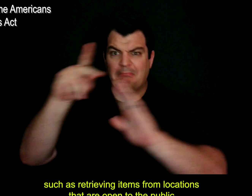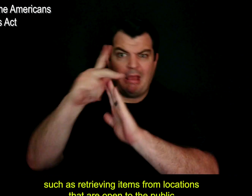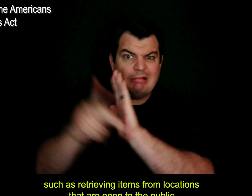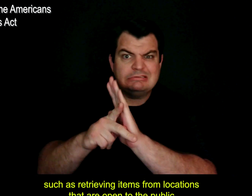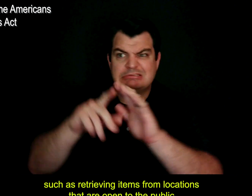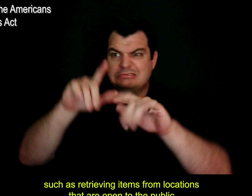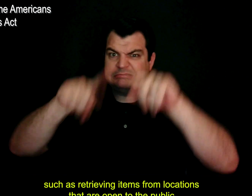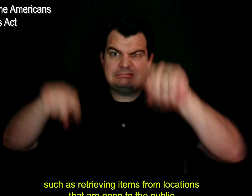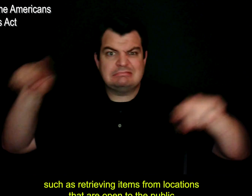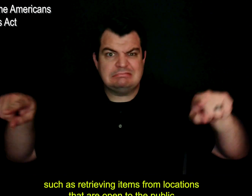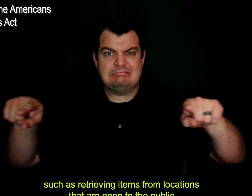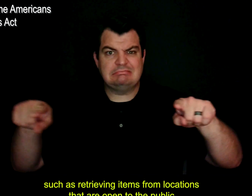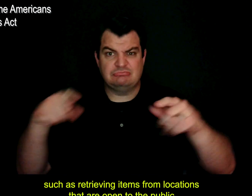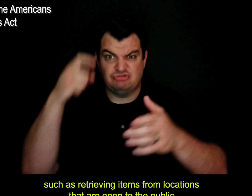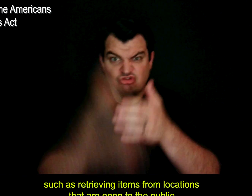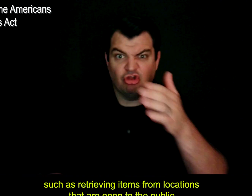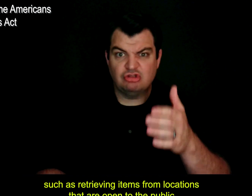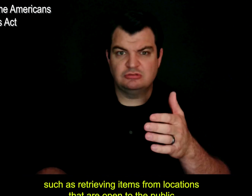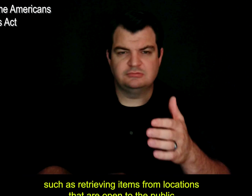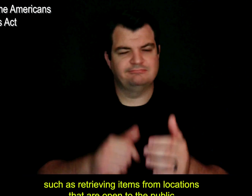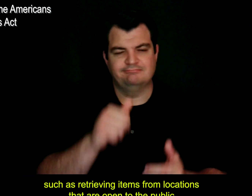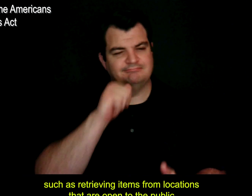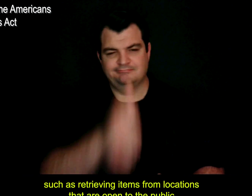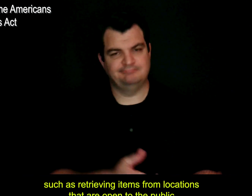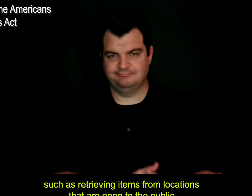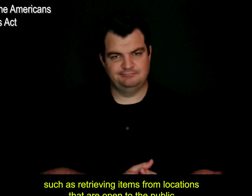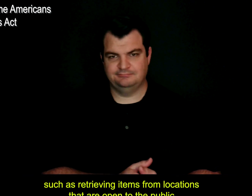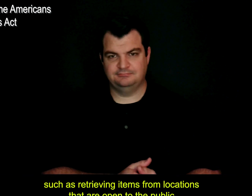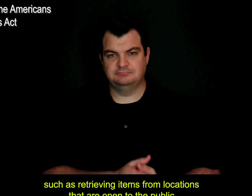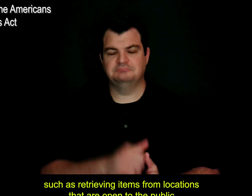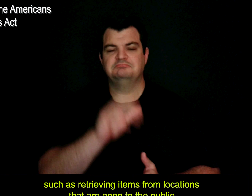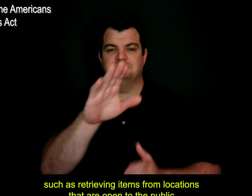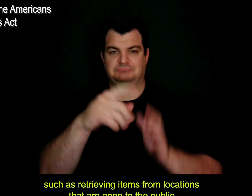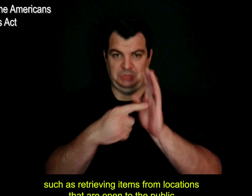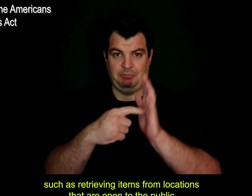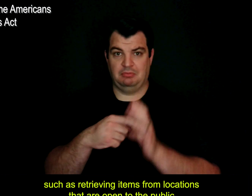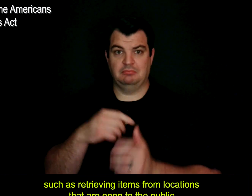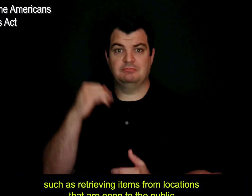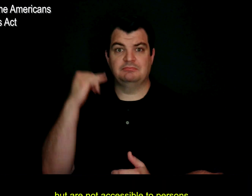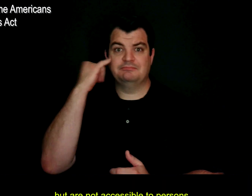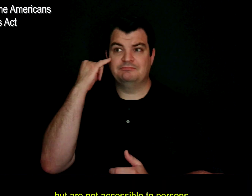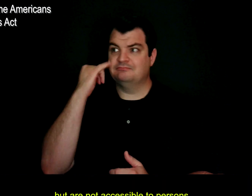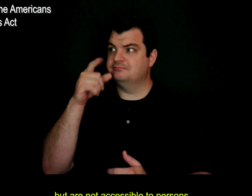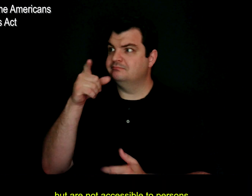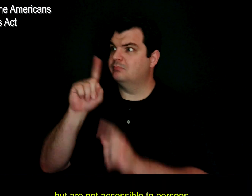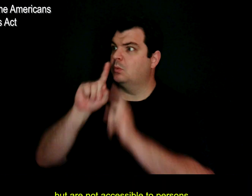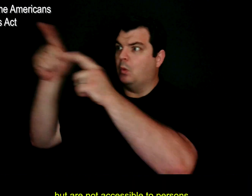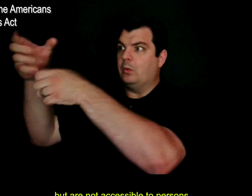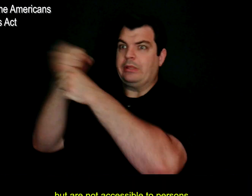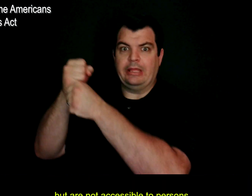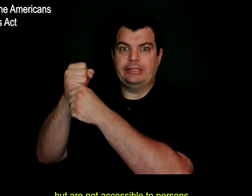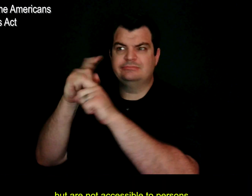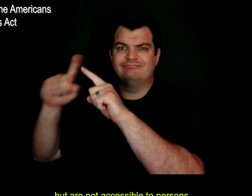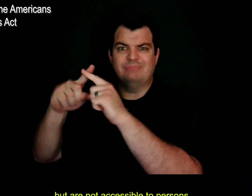such as retrieving items from locations that are open to the public but are not accessible to persons